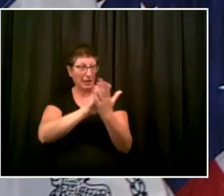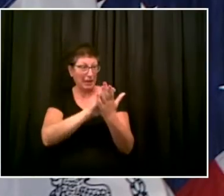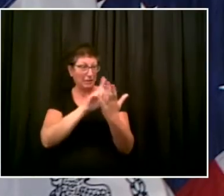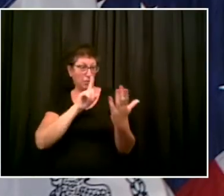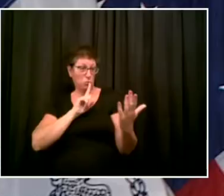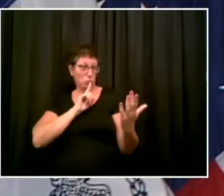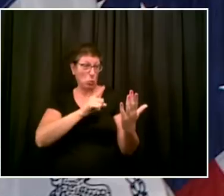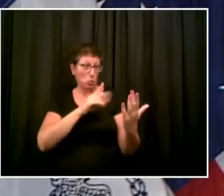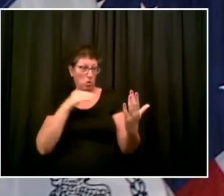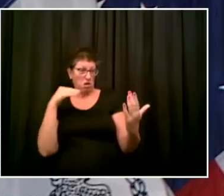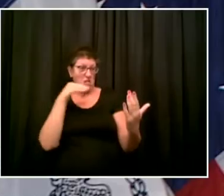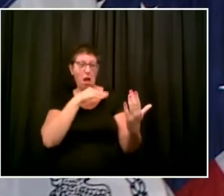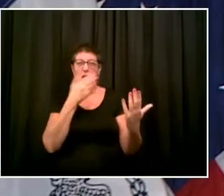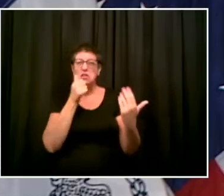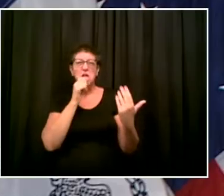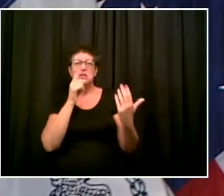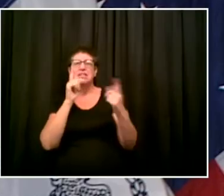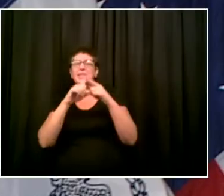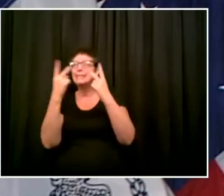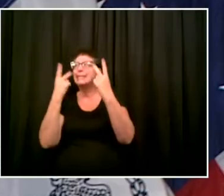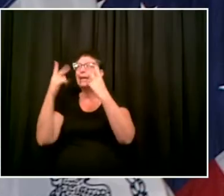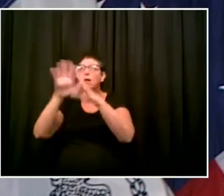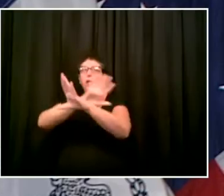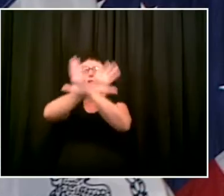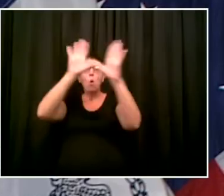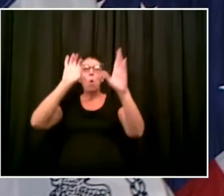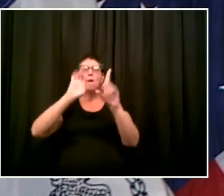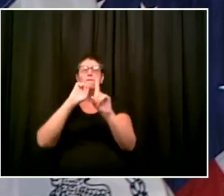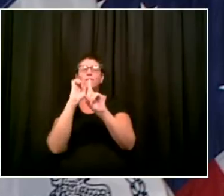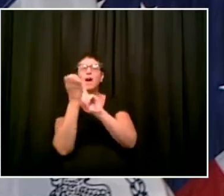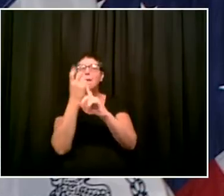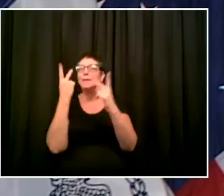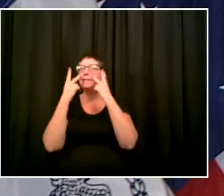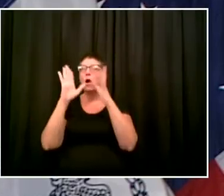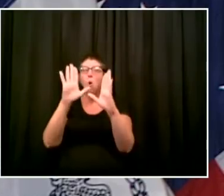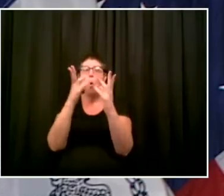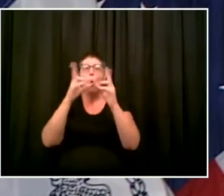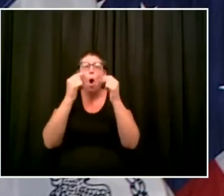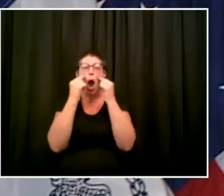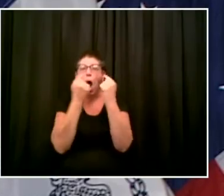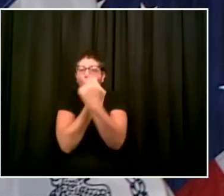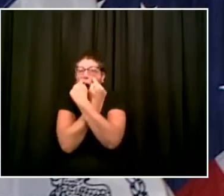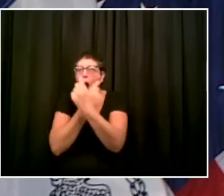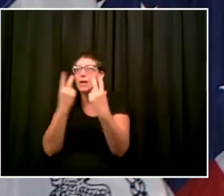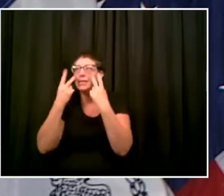LBEIEVE THE HYPE, THEY BELIEVE WHAT THY ESEWE ITH THEIR OWN EYES. THEY WILL ESE MOREAN D REMO OF THESE ISSUES BEING ADDRESSED